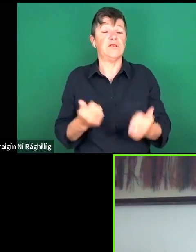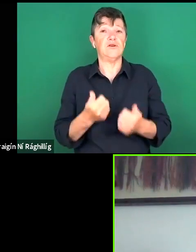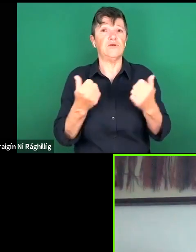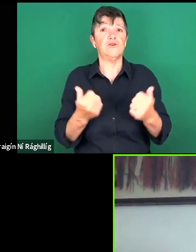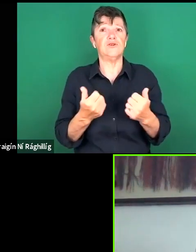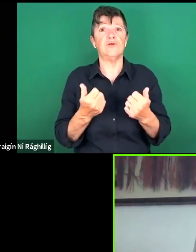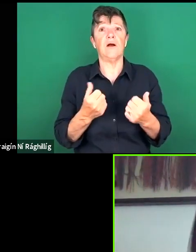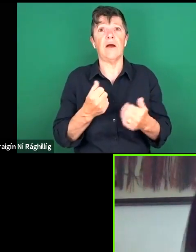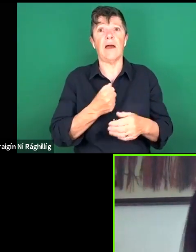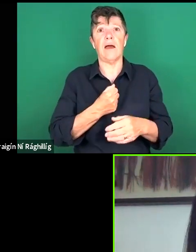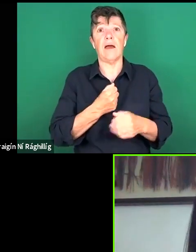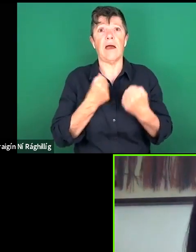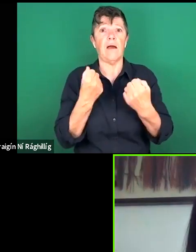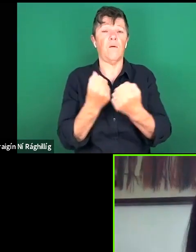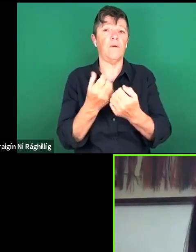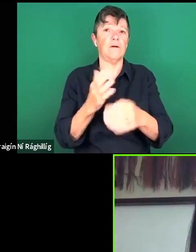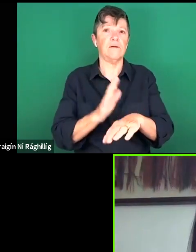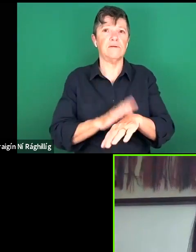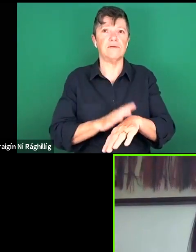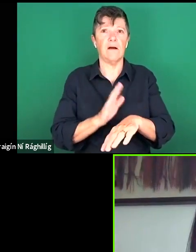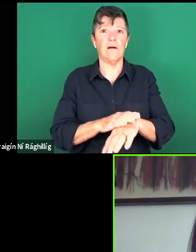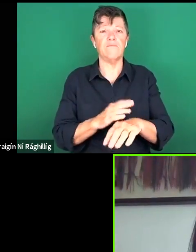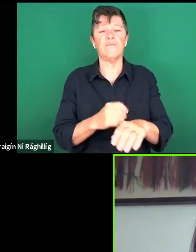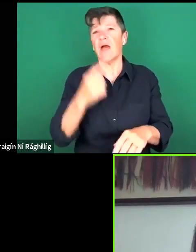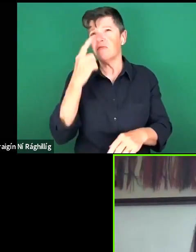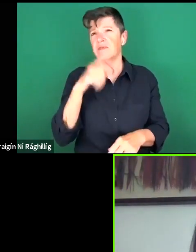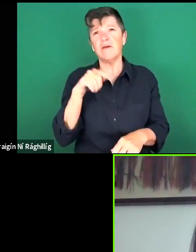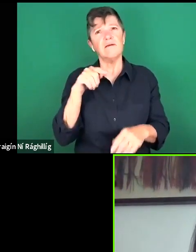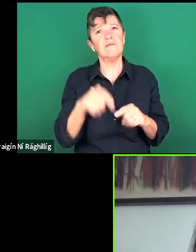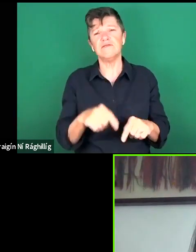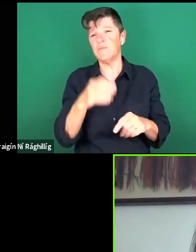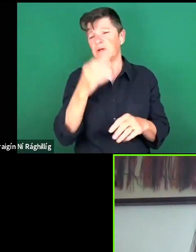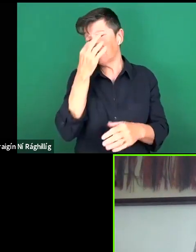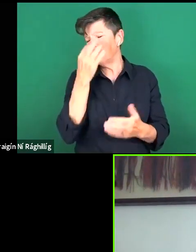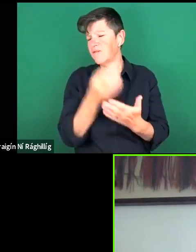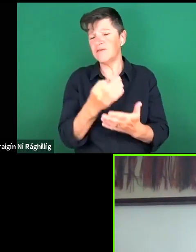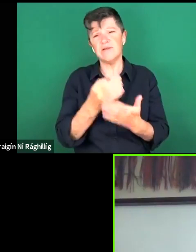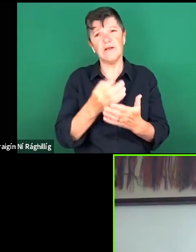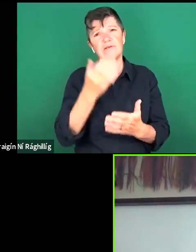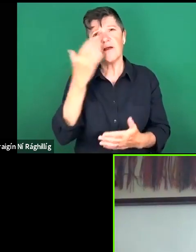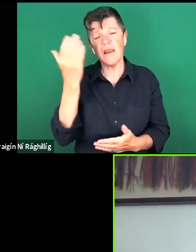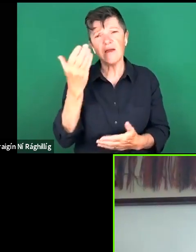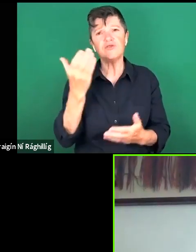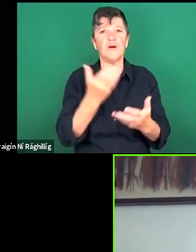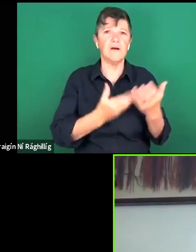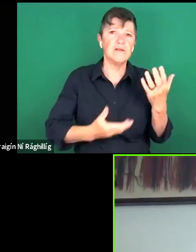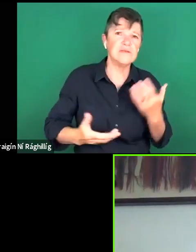CHAIR: And we have another question it's from hen